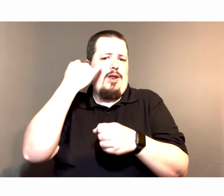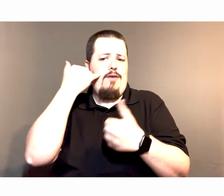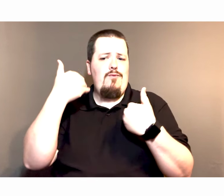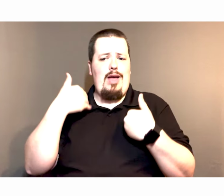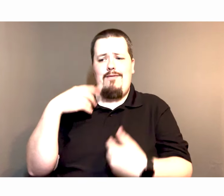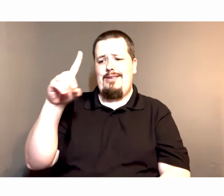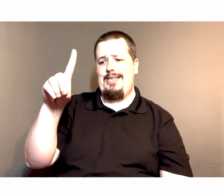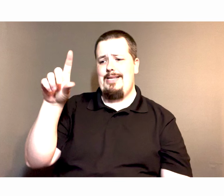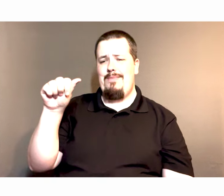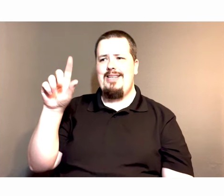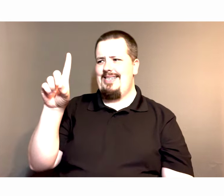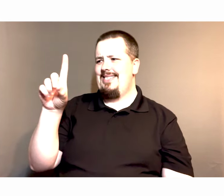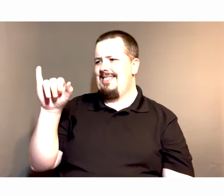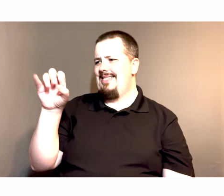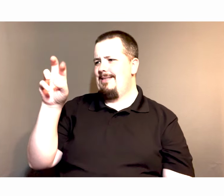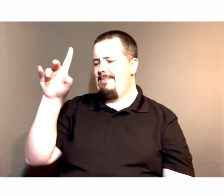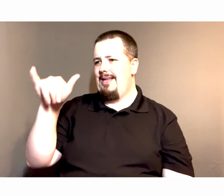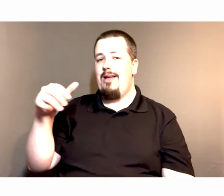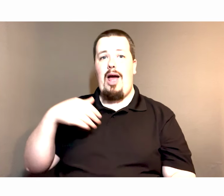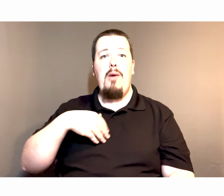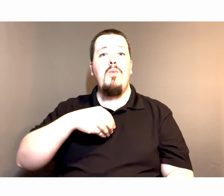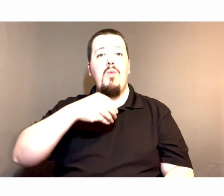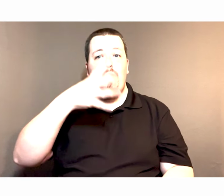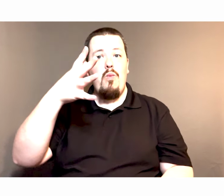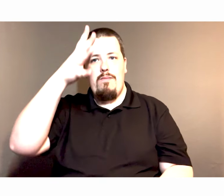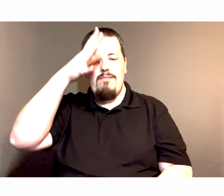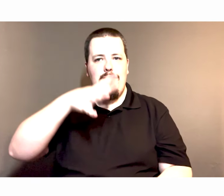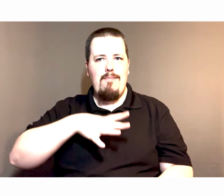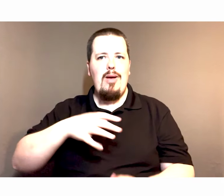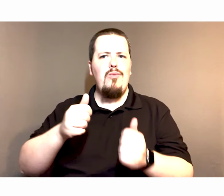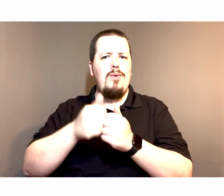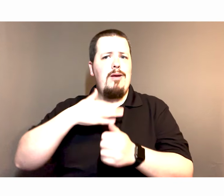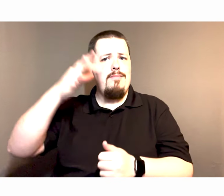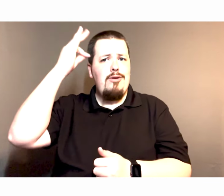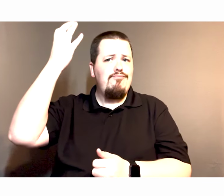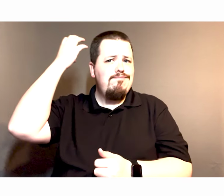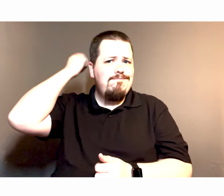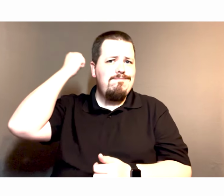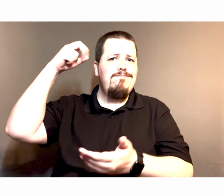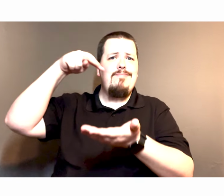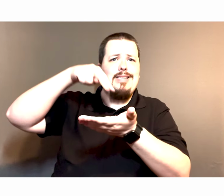I’m a white male with dark graying hair pulled back, wearing a light blue t-shirt, and I’m standing in front of a bookshelf.